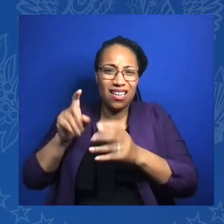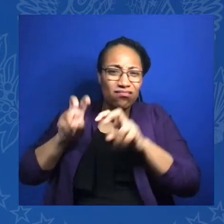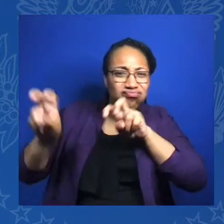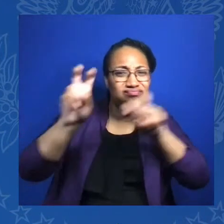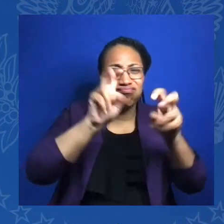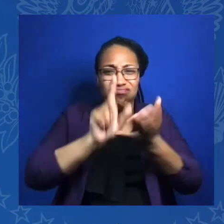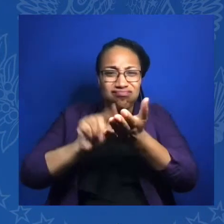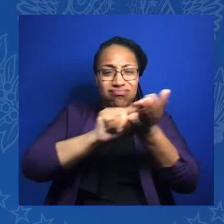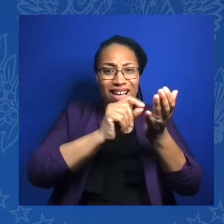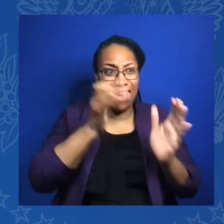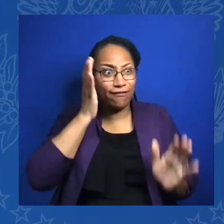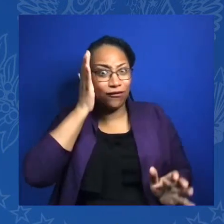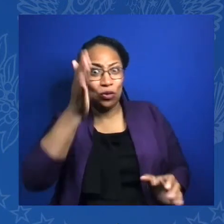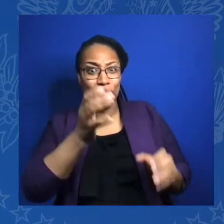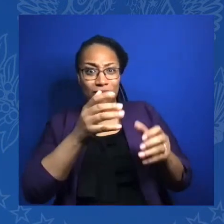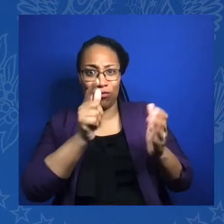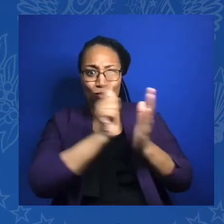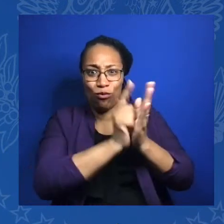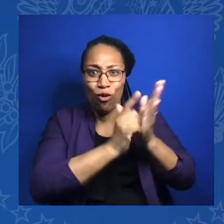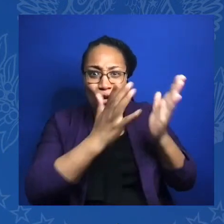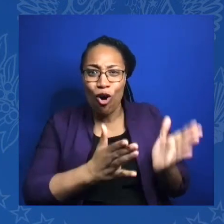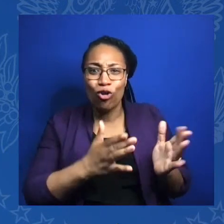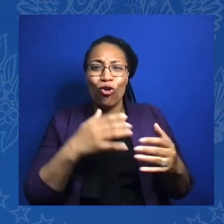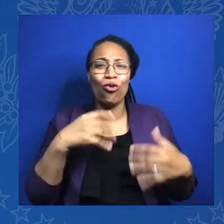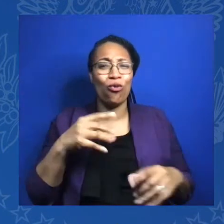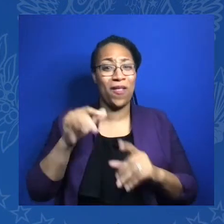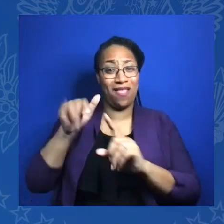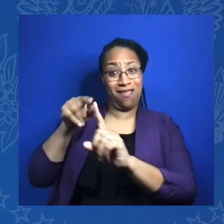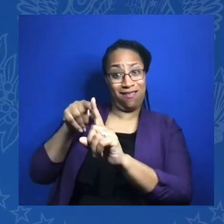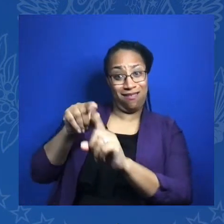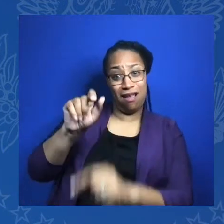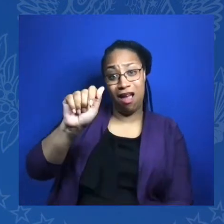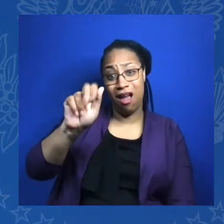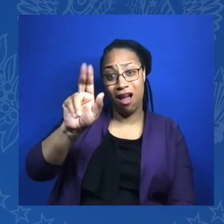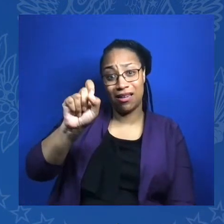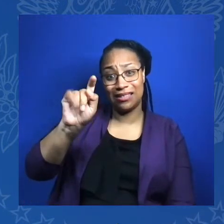And we are not ceasing our effort to get him, find him, and bring him home.